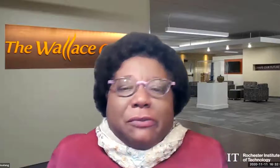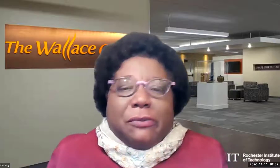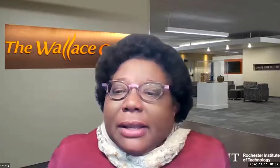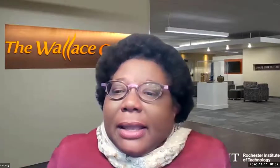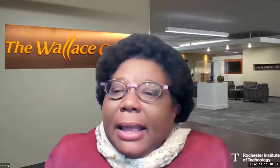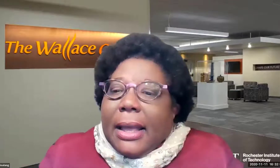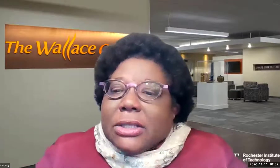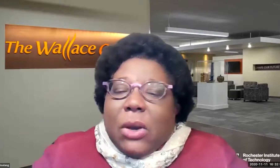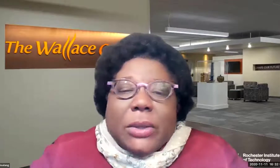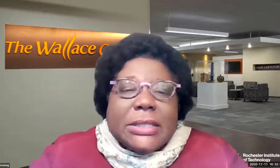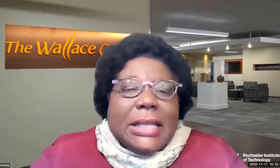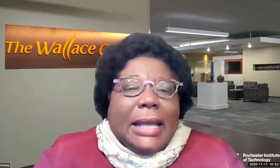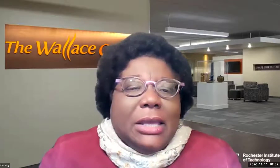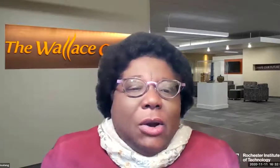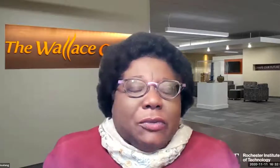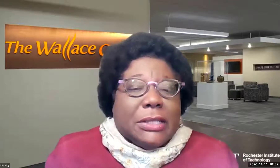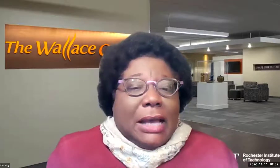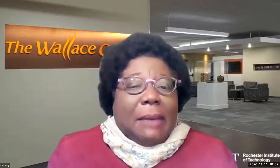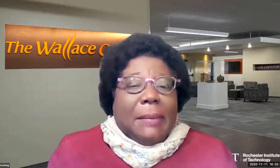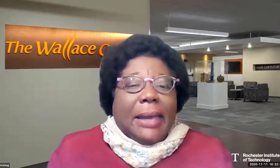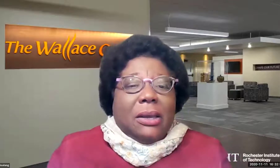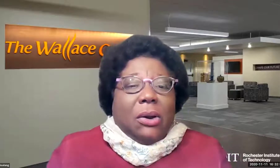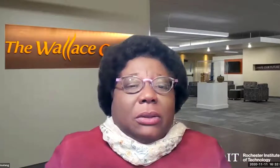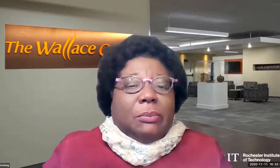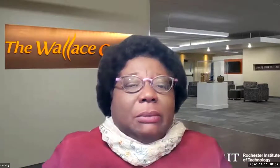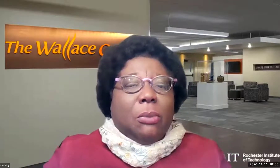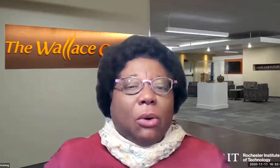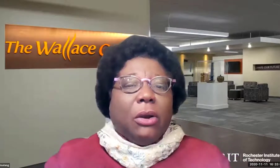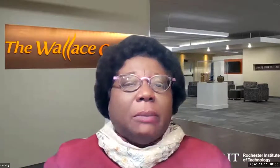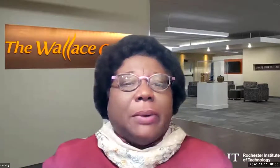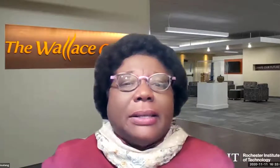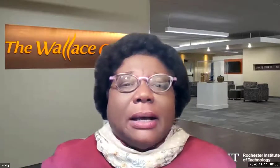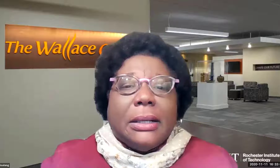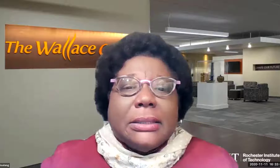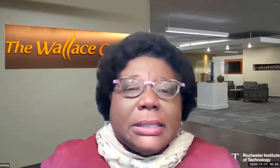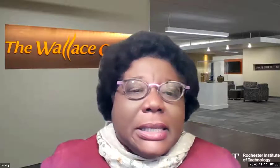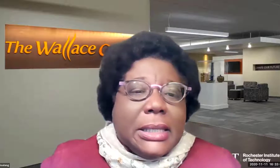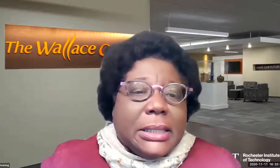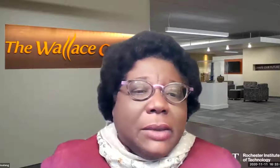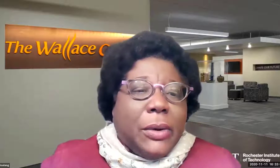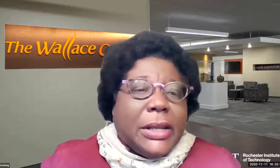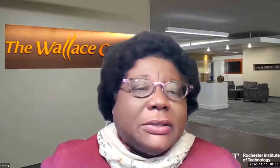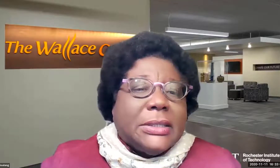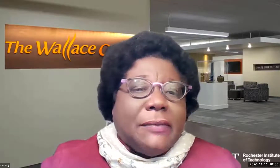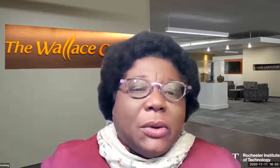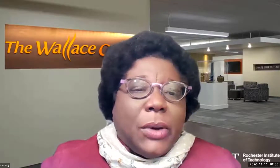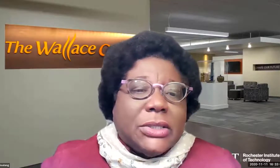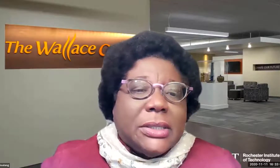we're slightly over the time I can go a little bit more. But did they did anyone else have a question.